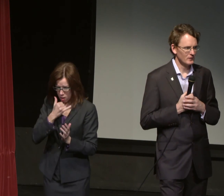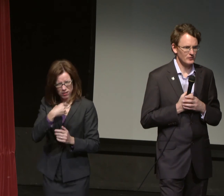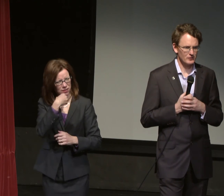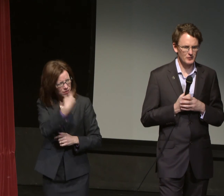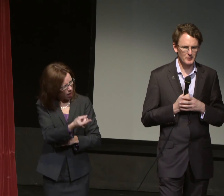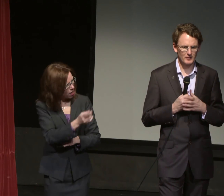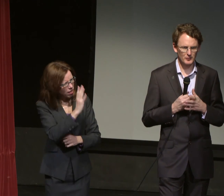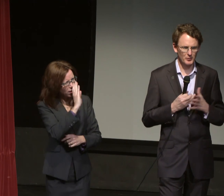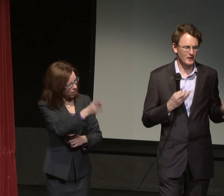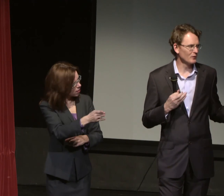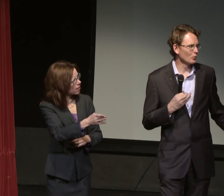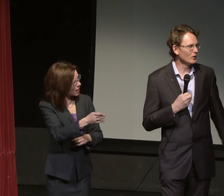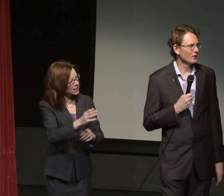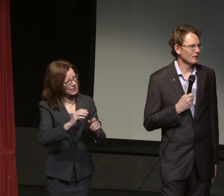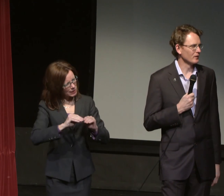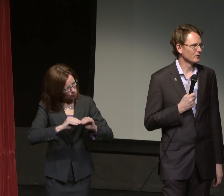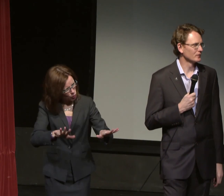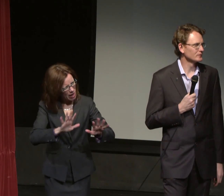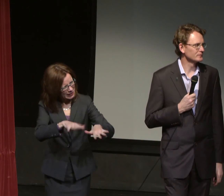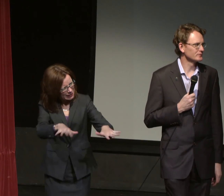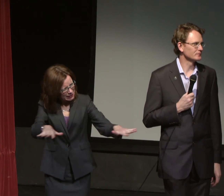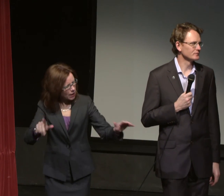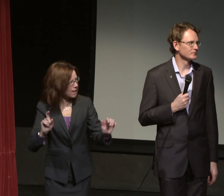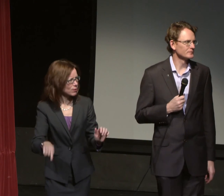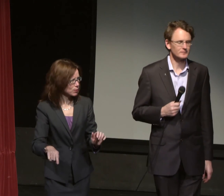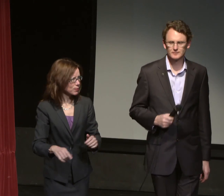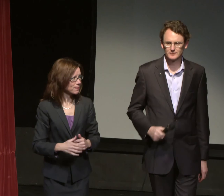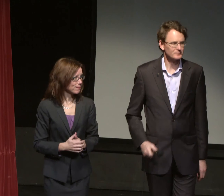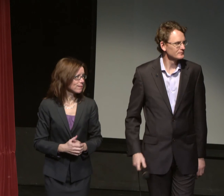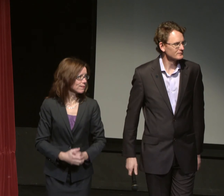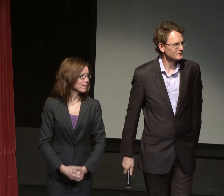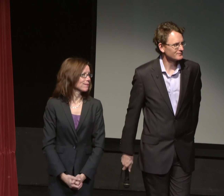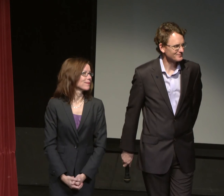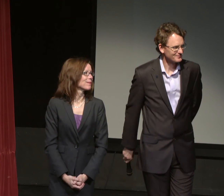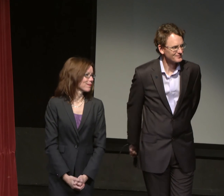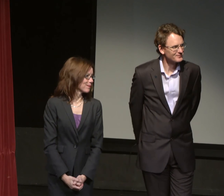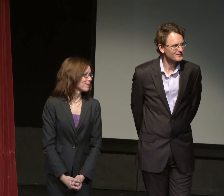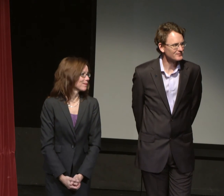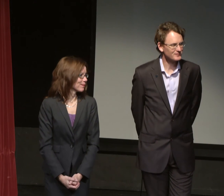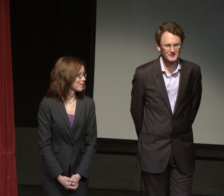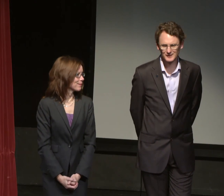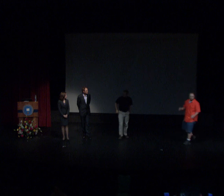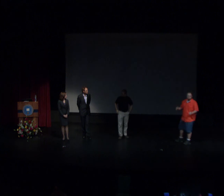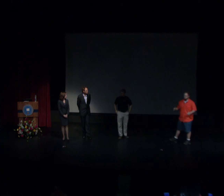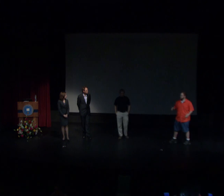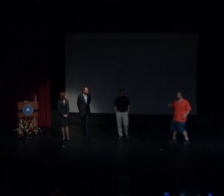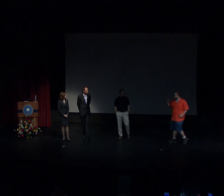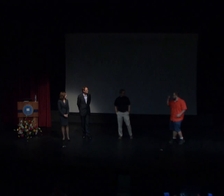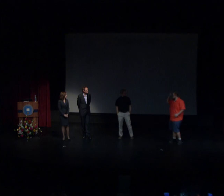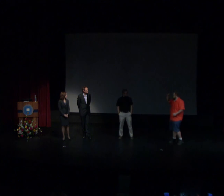It's just about spreading the word I think. Thank you.